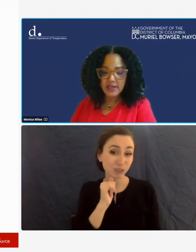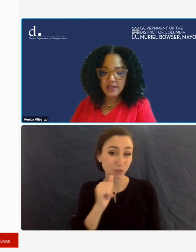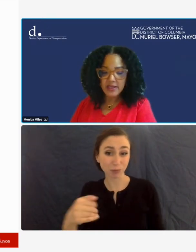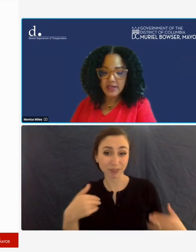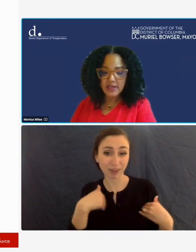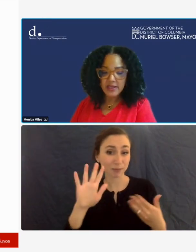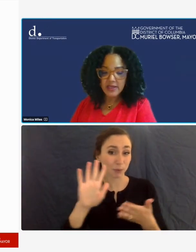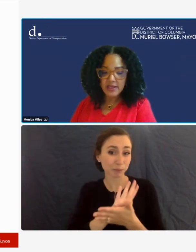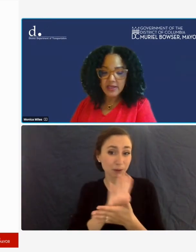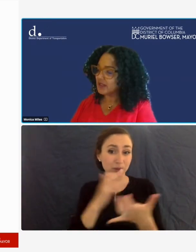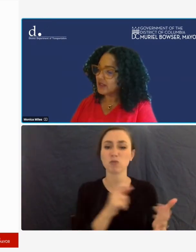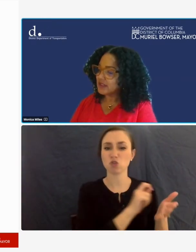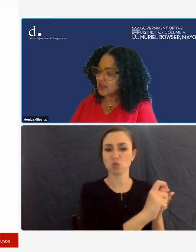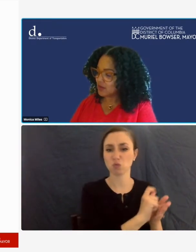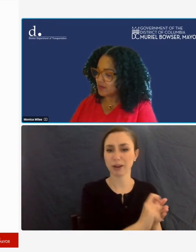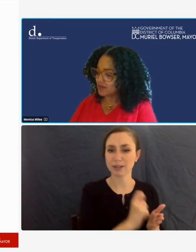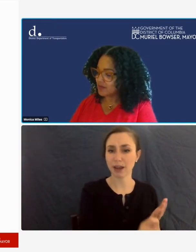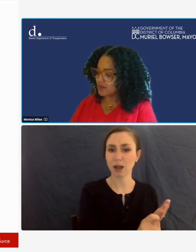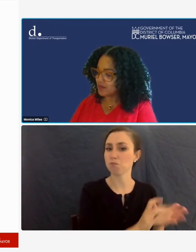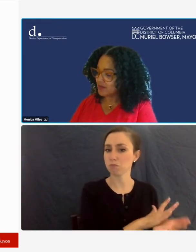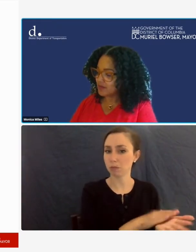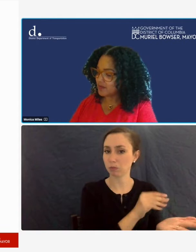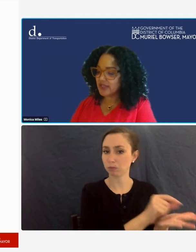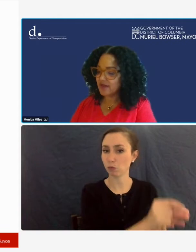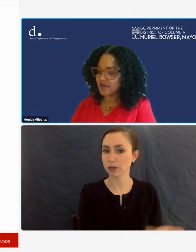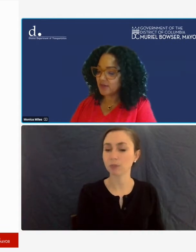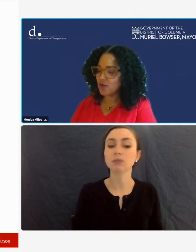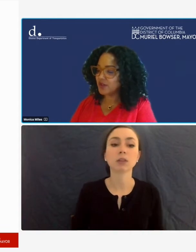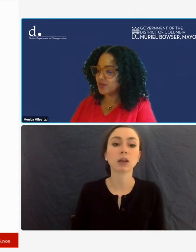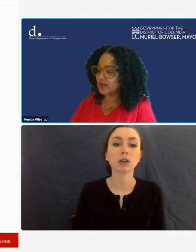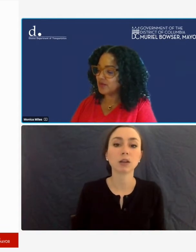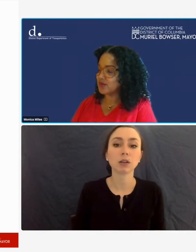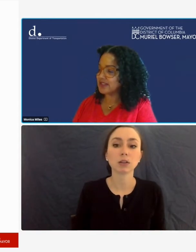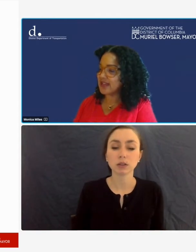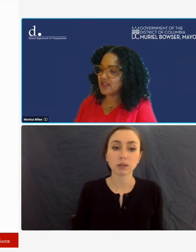piece of paper so on page 13 i actually have all these problems are worked out in this book